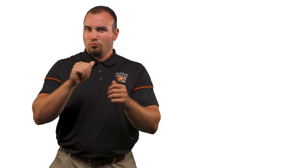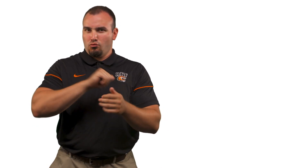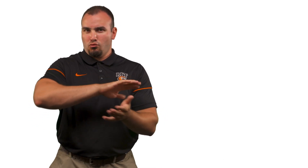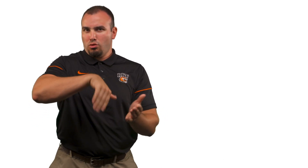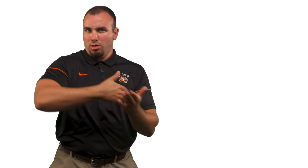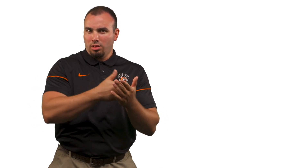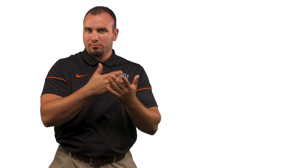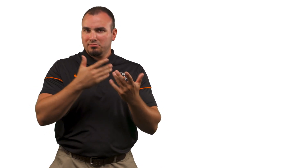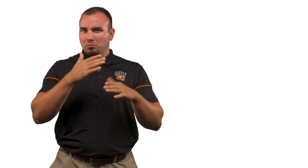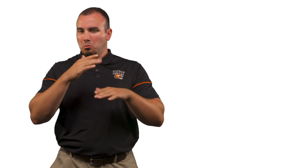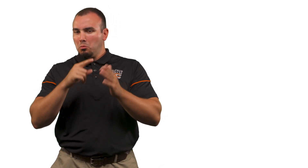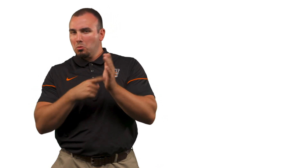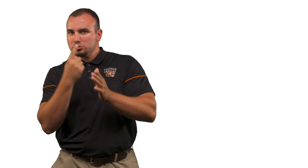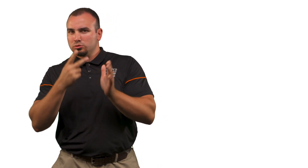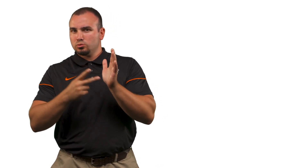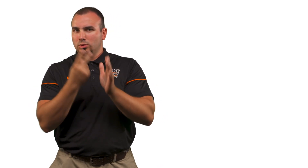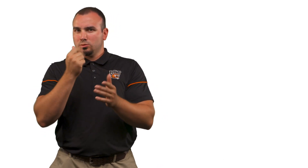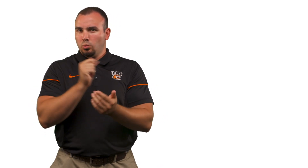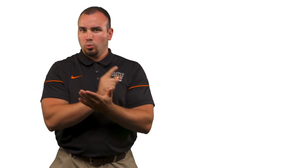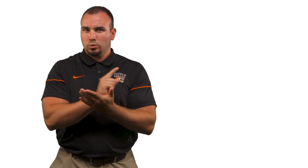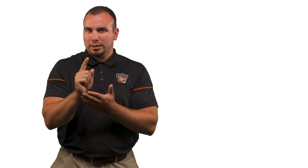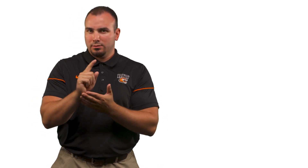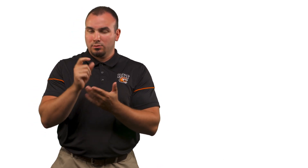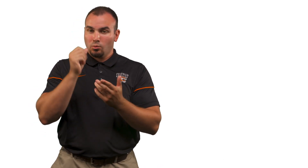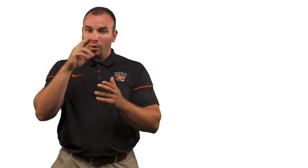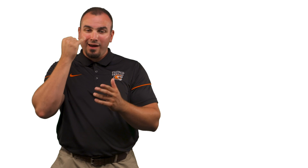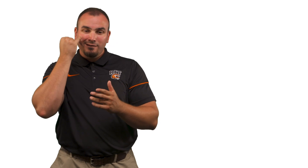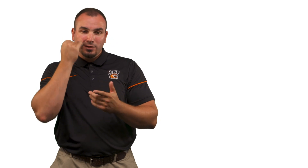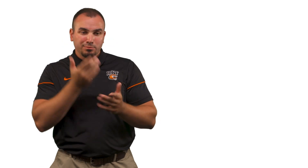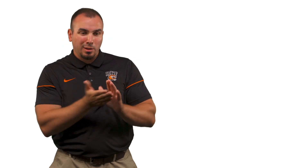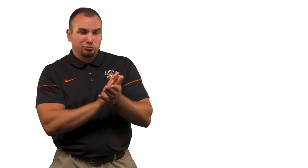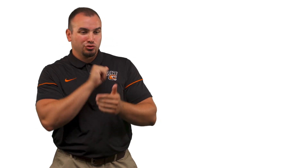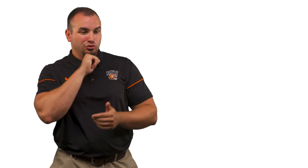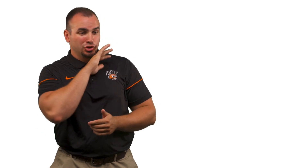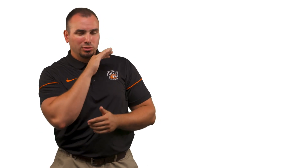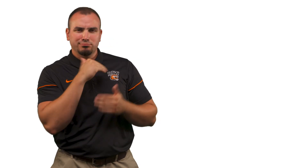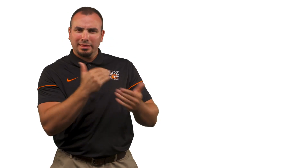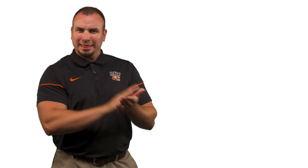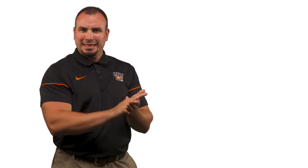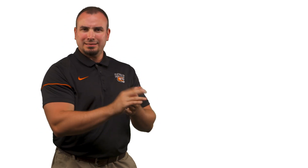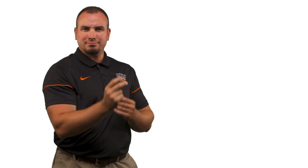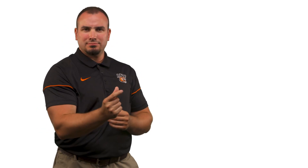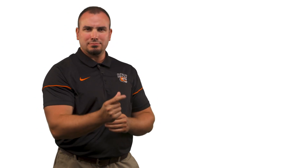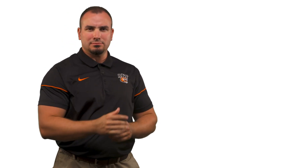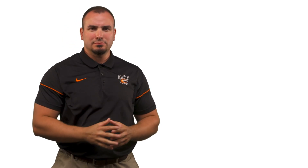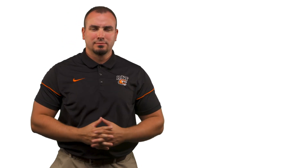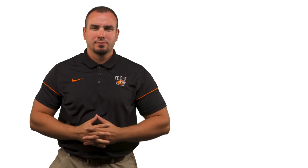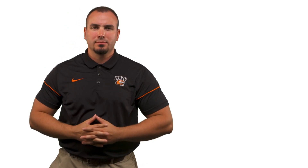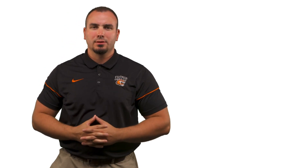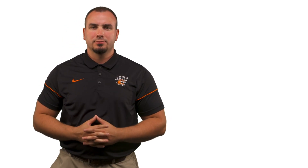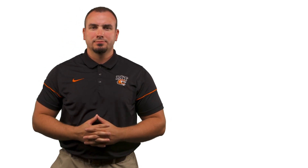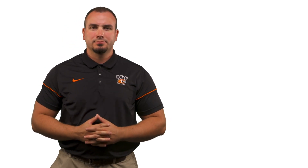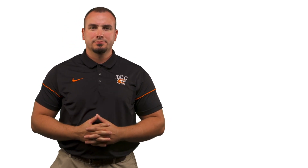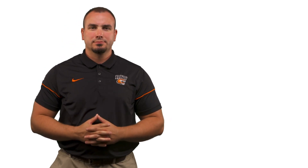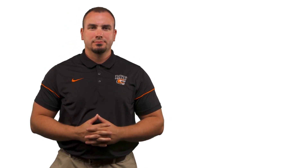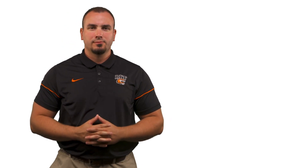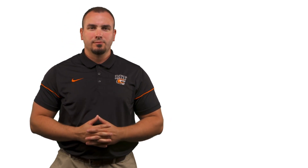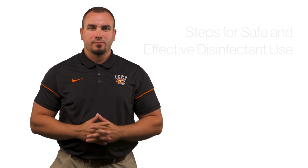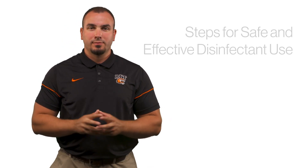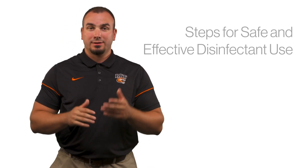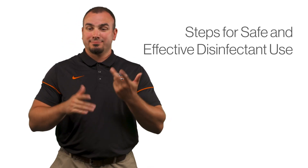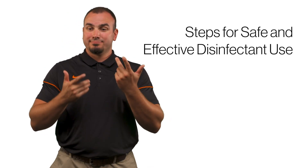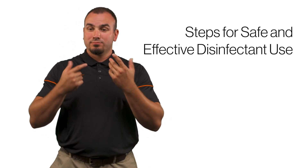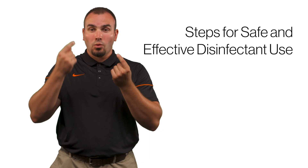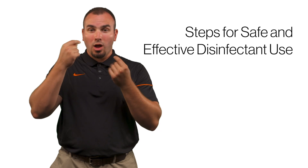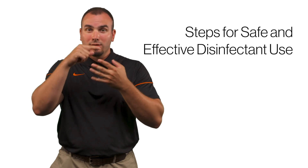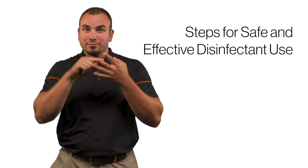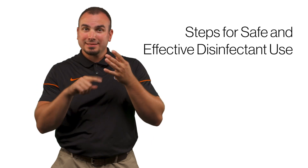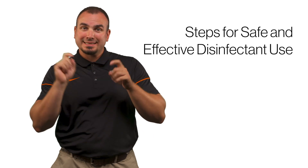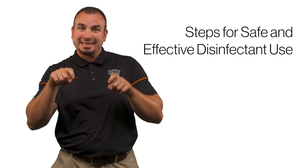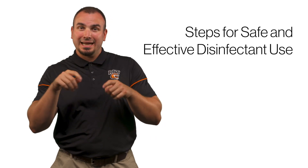Clean and disinfect other areas and surfaces once or twice a week or whenever soiled.